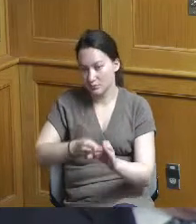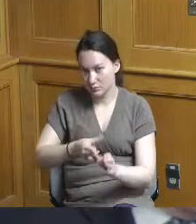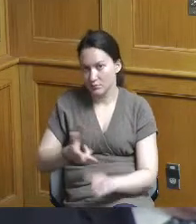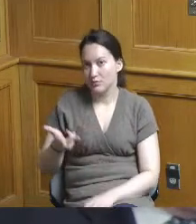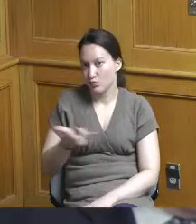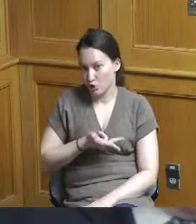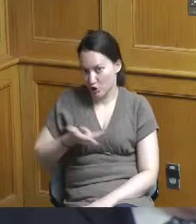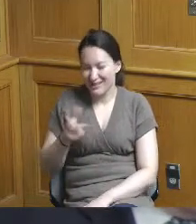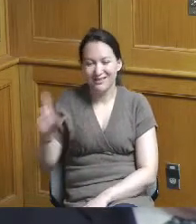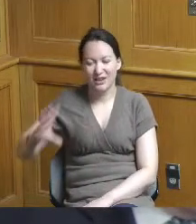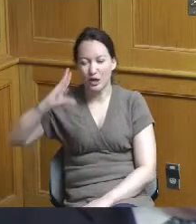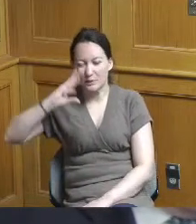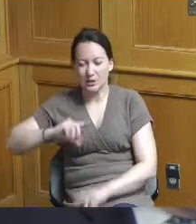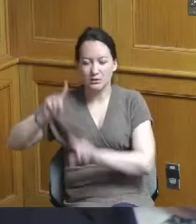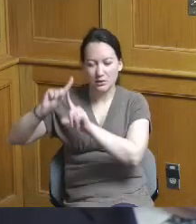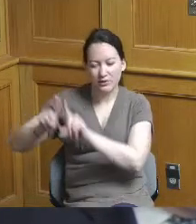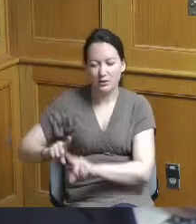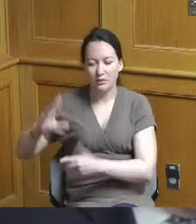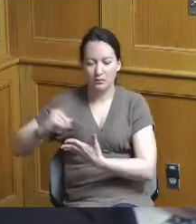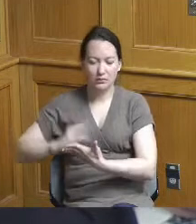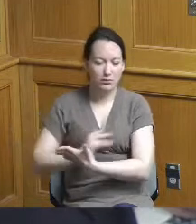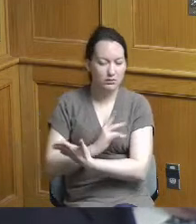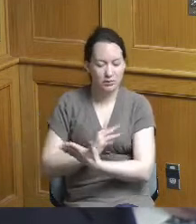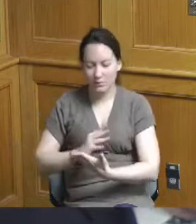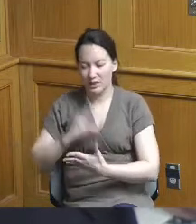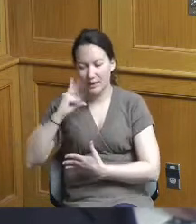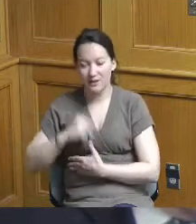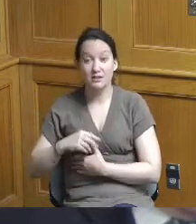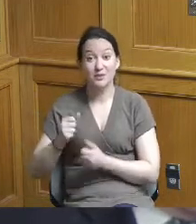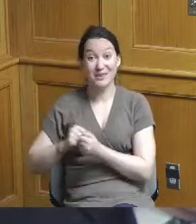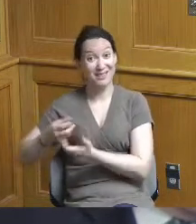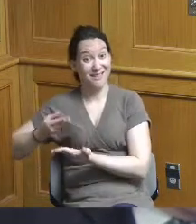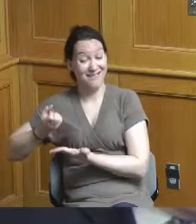different types of experience different ranges of experience both on the economic development